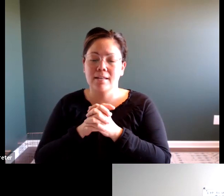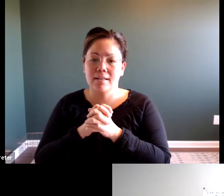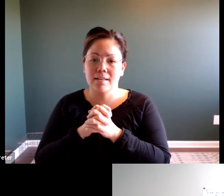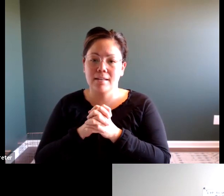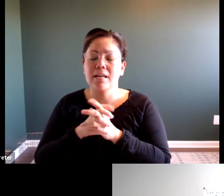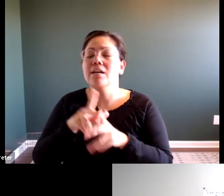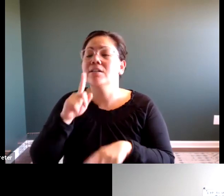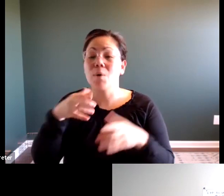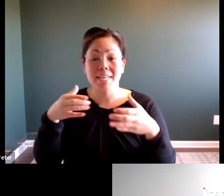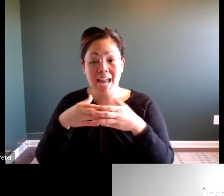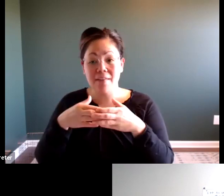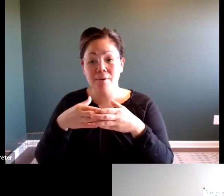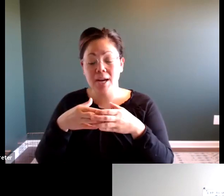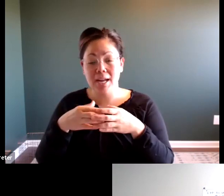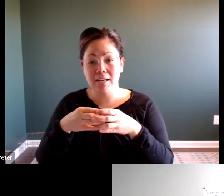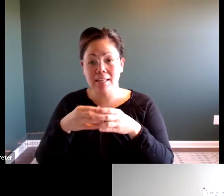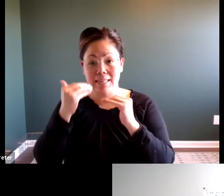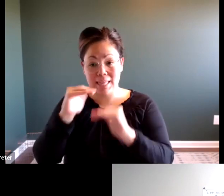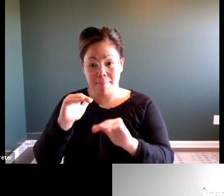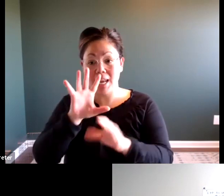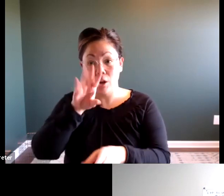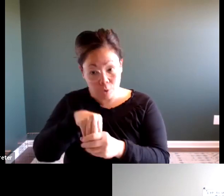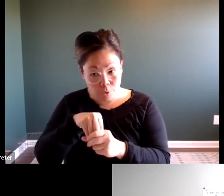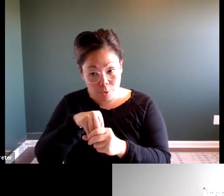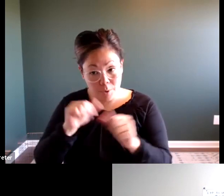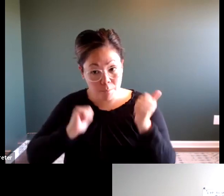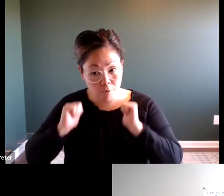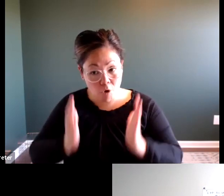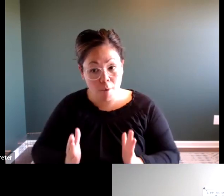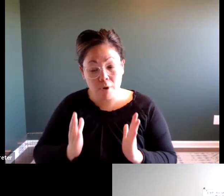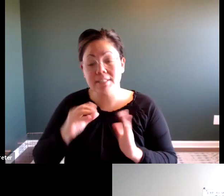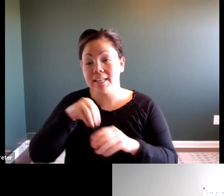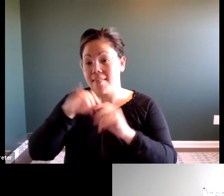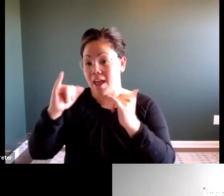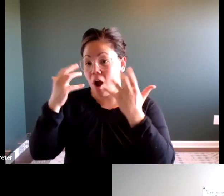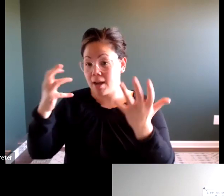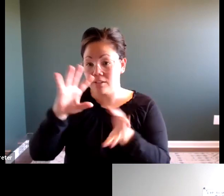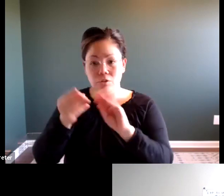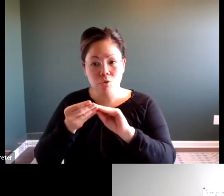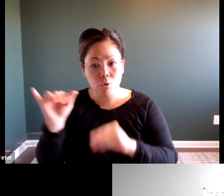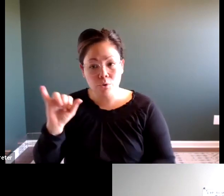does a gathering that in limit include performers and audience total added together.